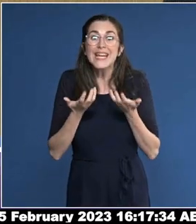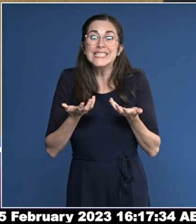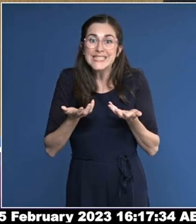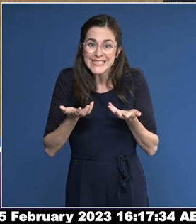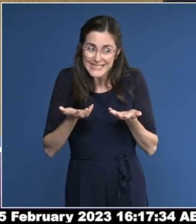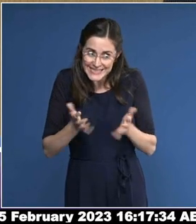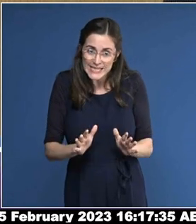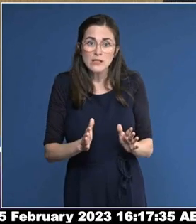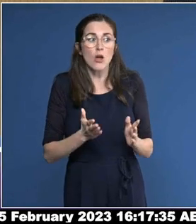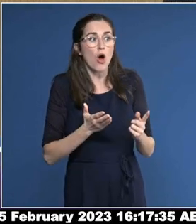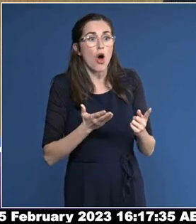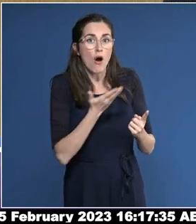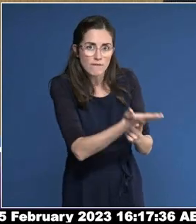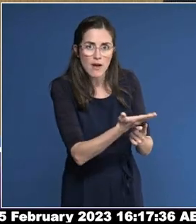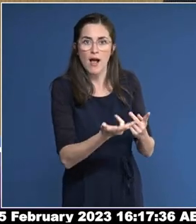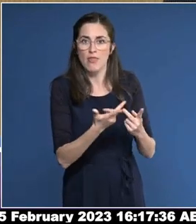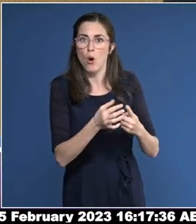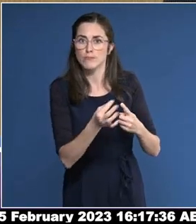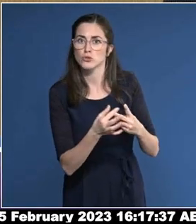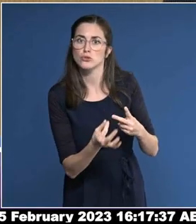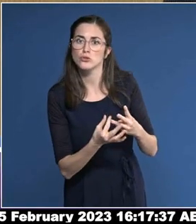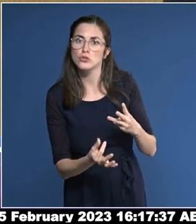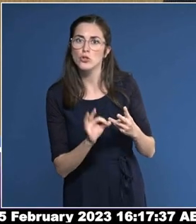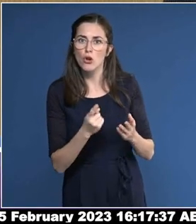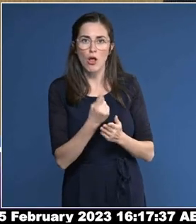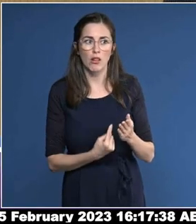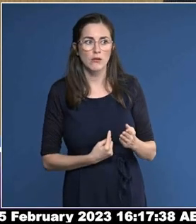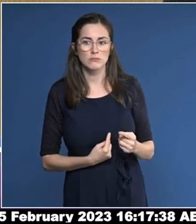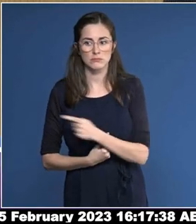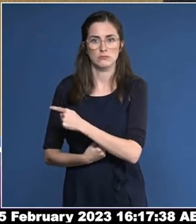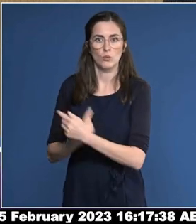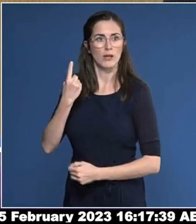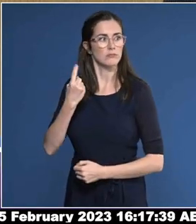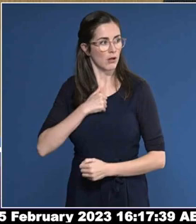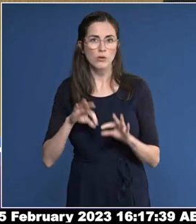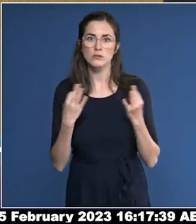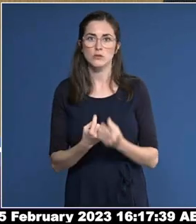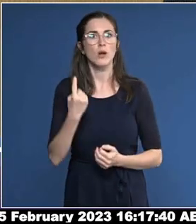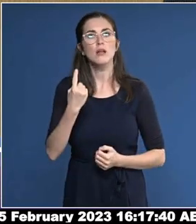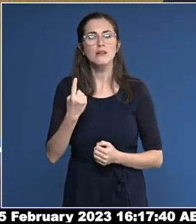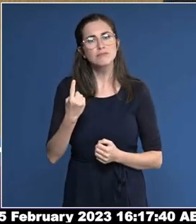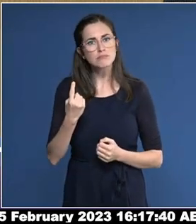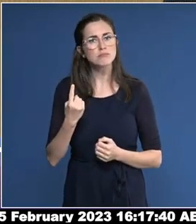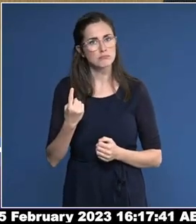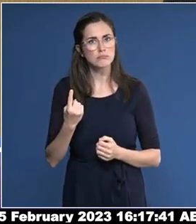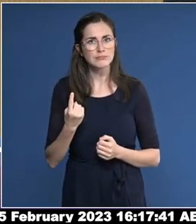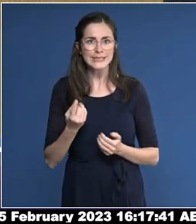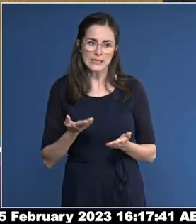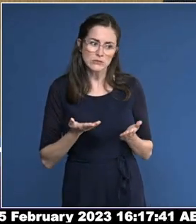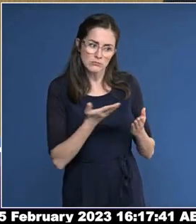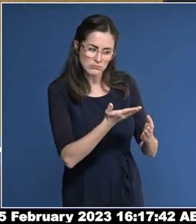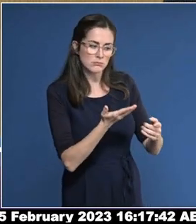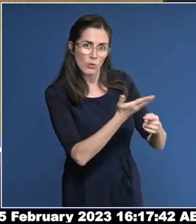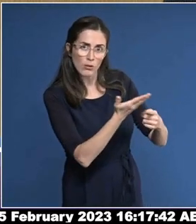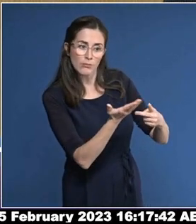throughout that process, as opposed to a more free-flowing ability to be able to